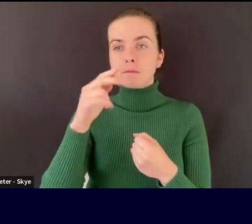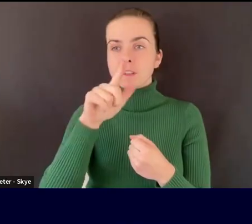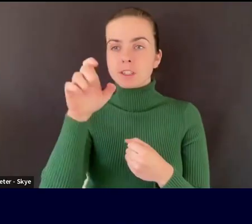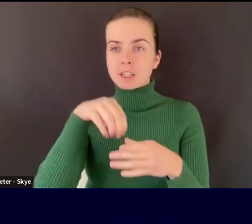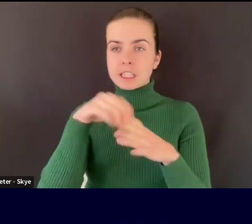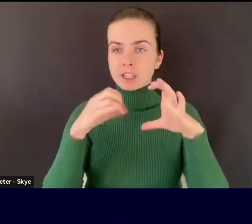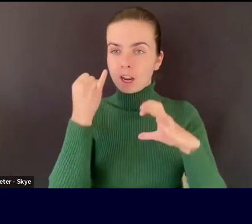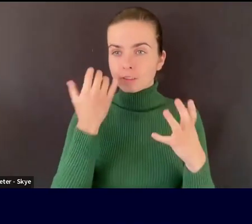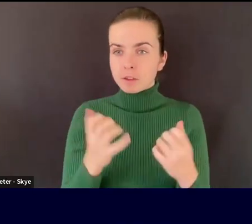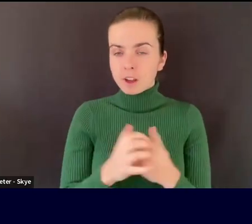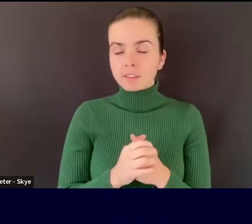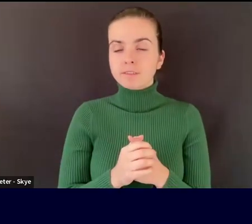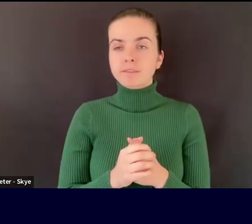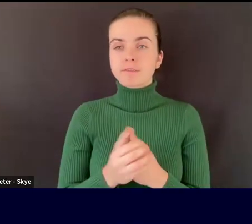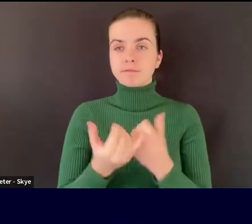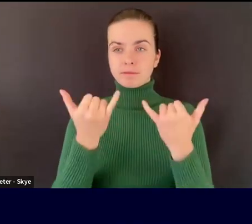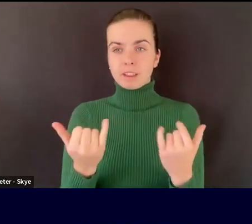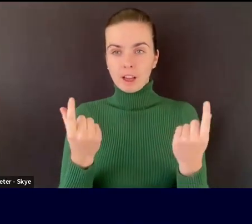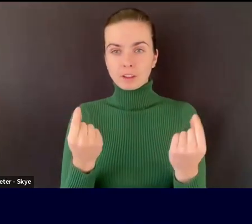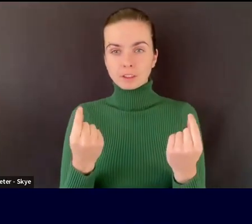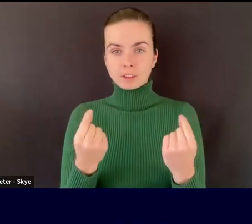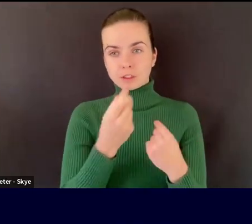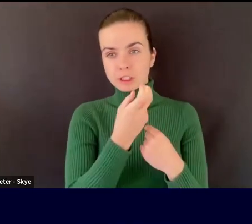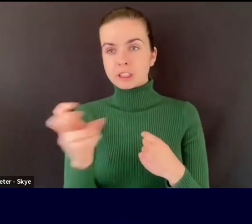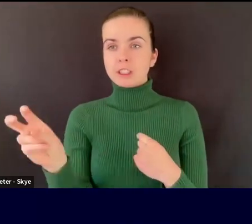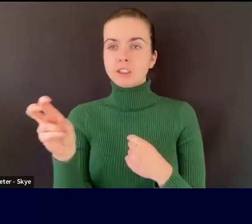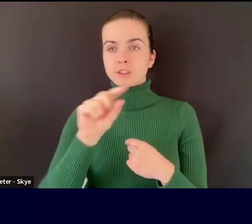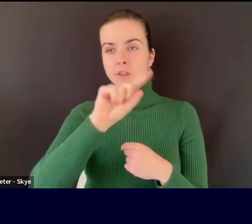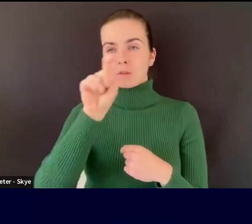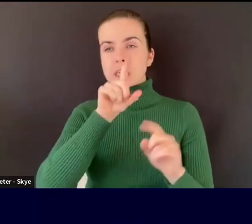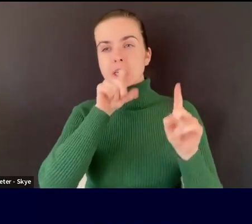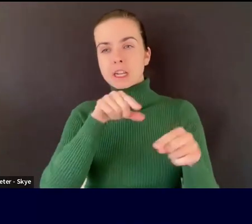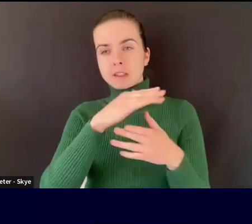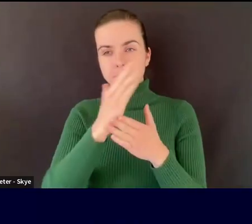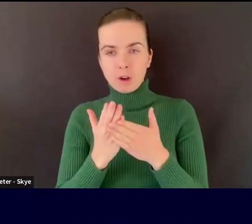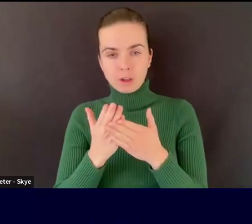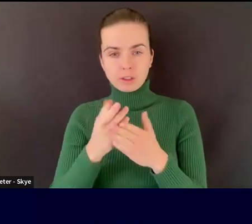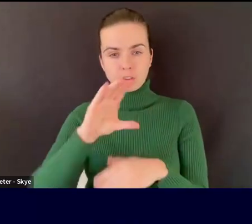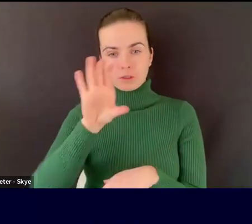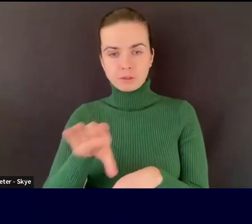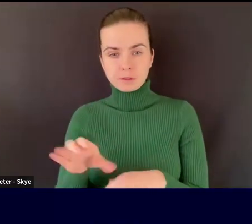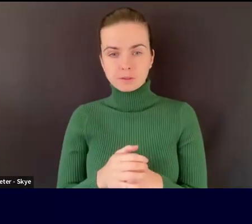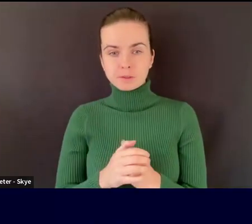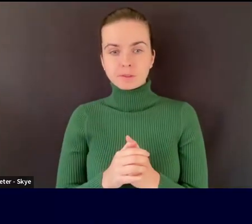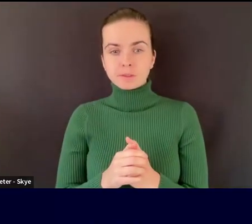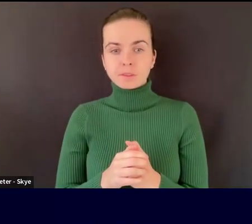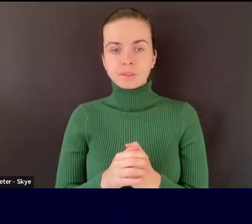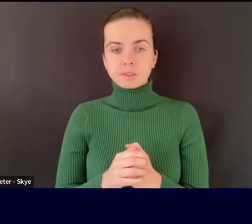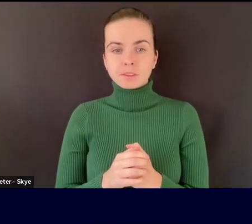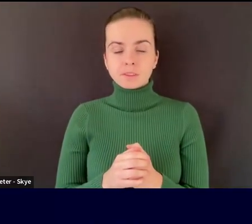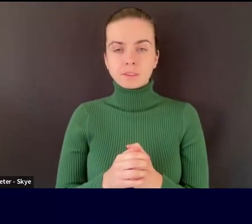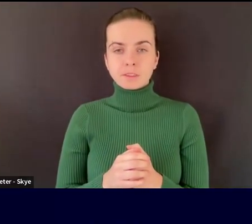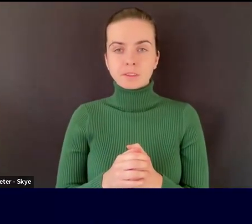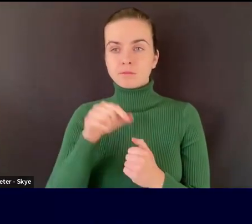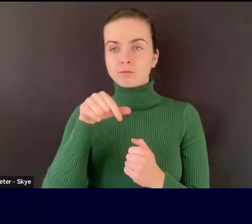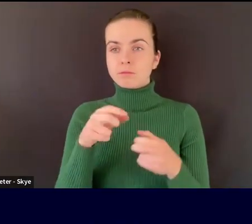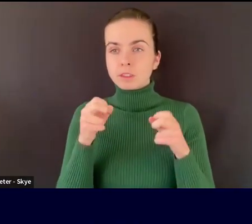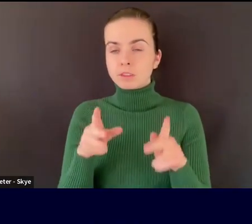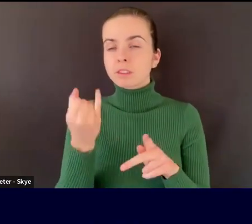And we are going to transition to the Q&A. And so this is an opportunity if there is